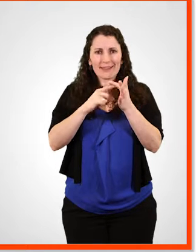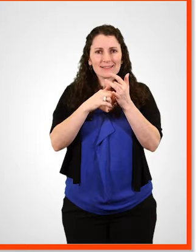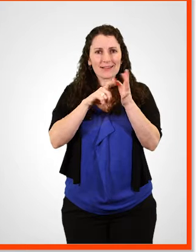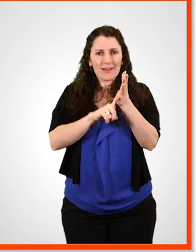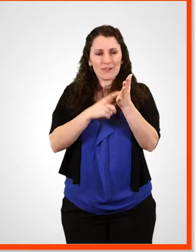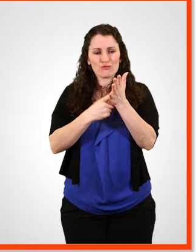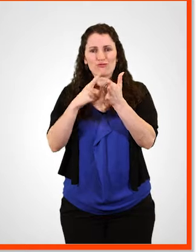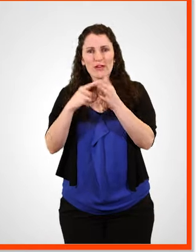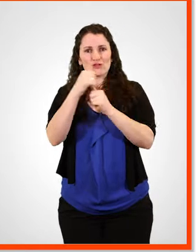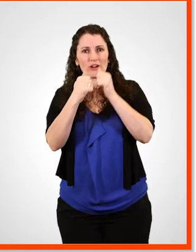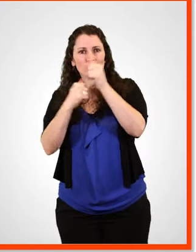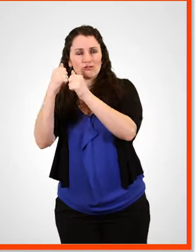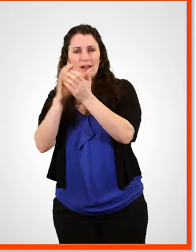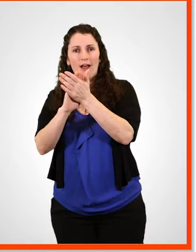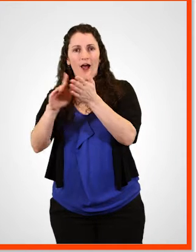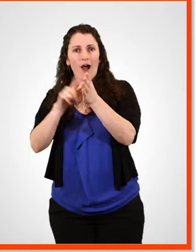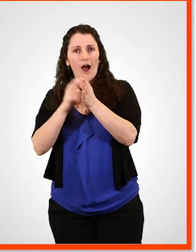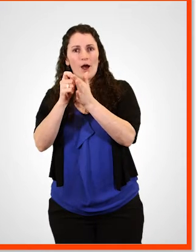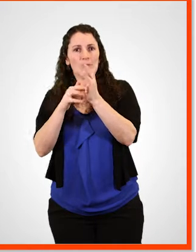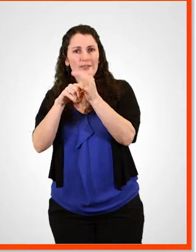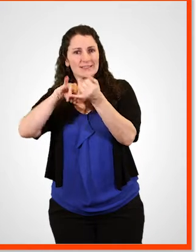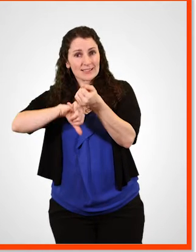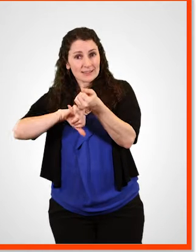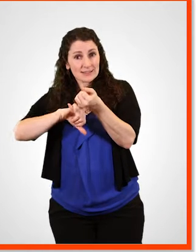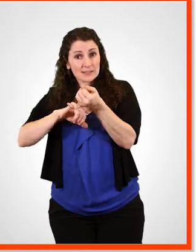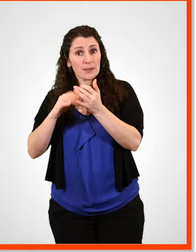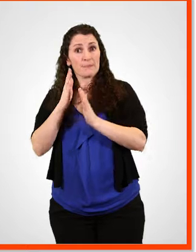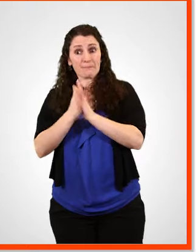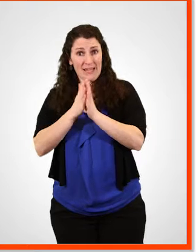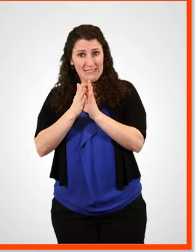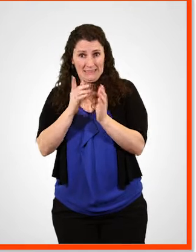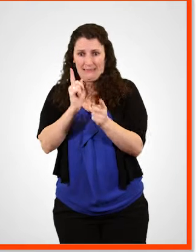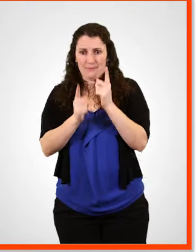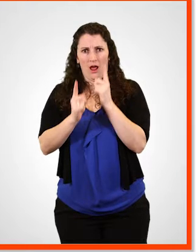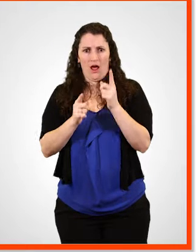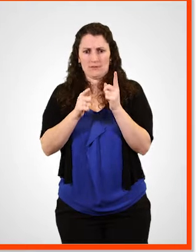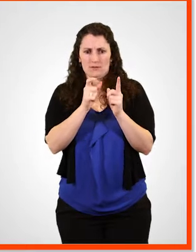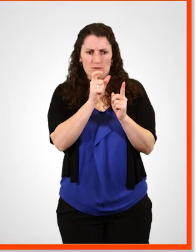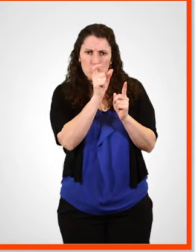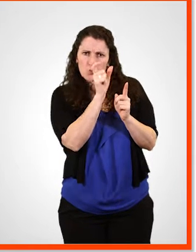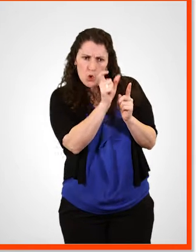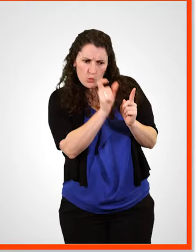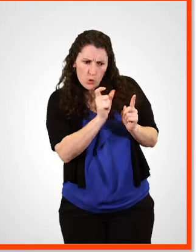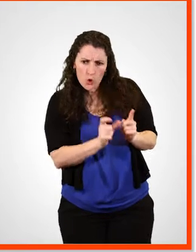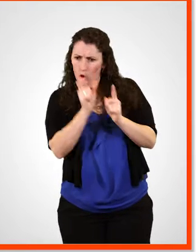where a lot of these words that children are dealing with at this phase only differ by one phoneme. So we need to teach them to look